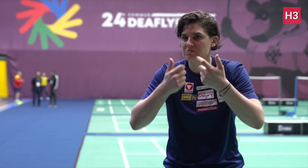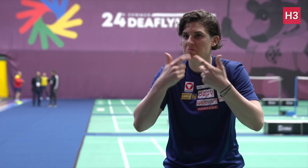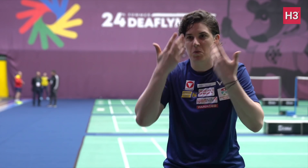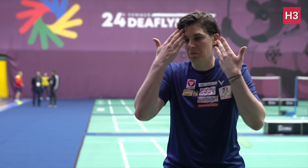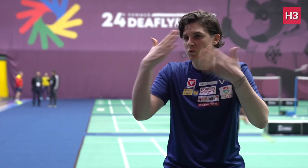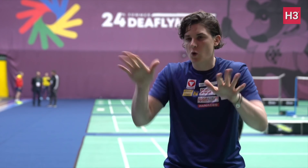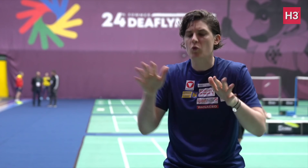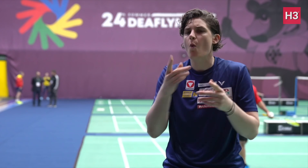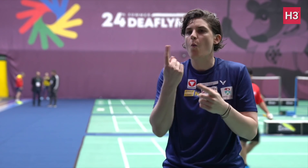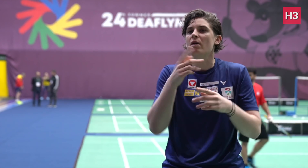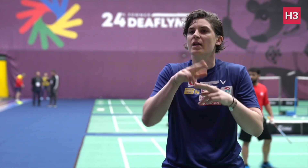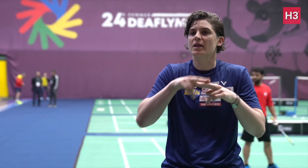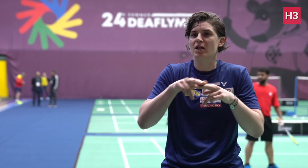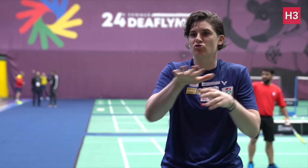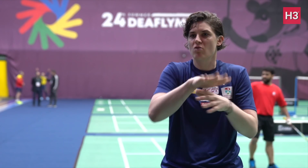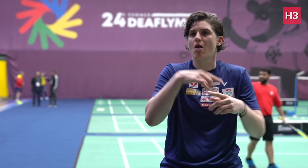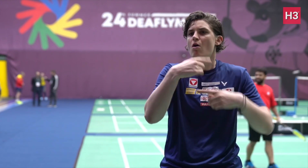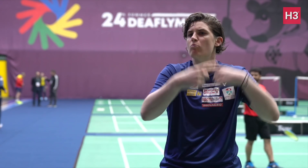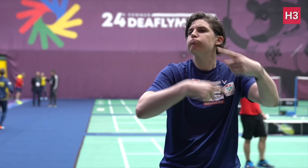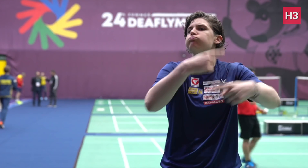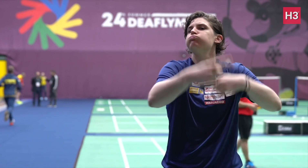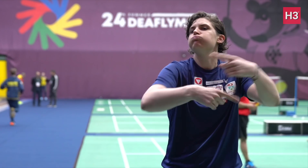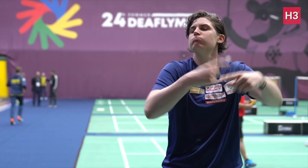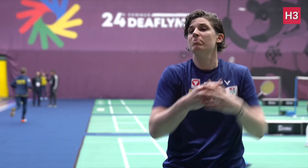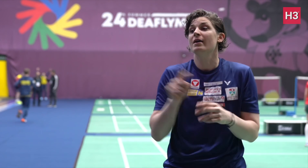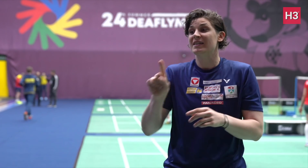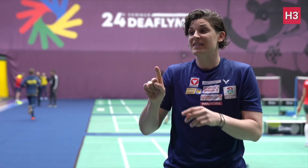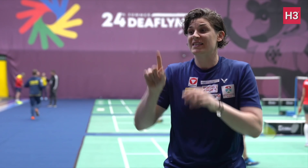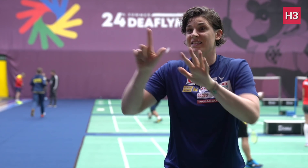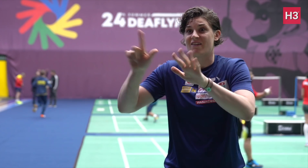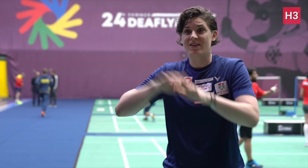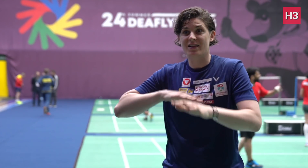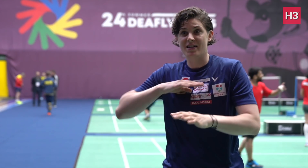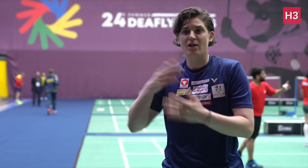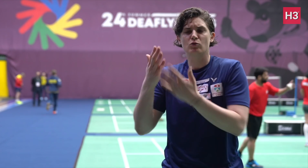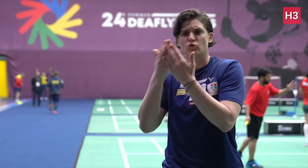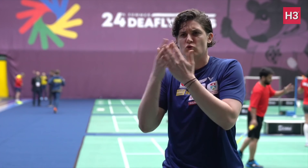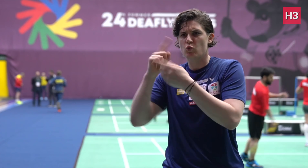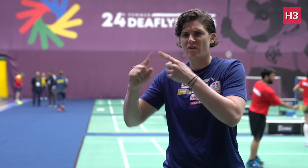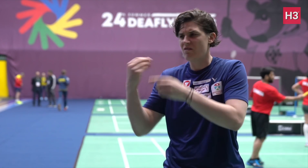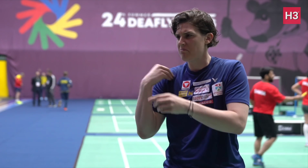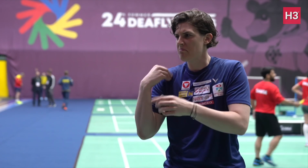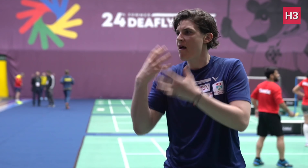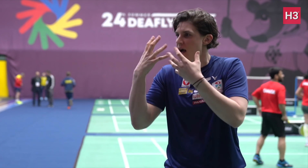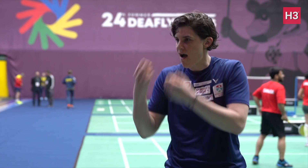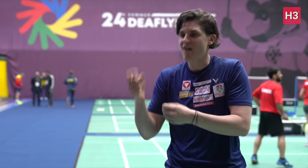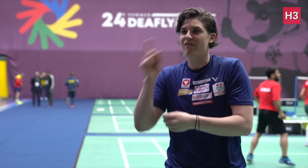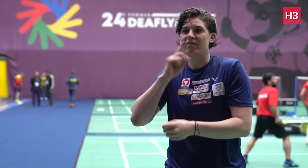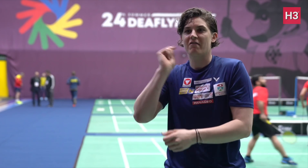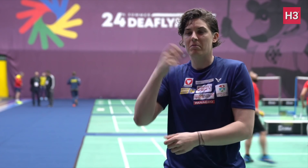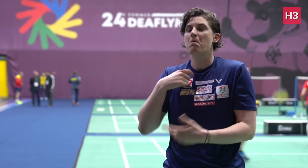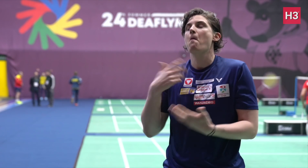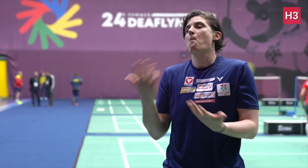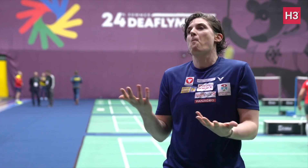When I was 17, my school friend told me there are other Deaf badminton players, so I joined the World Deaf Badminton